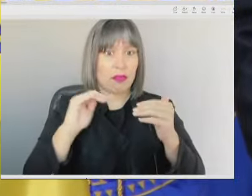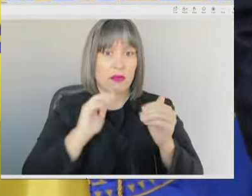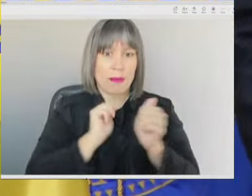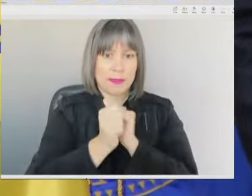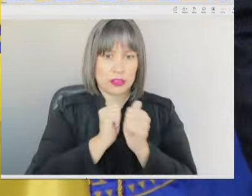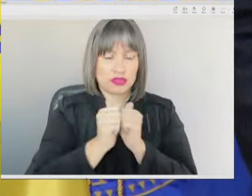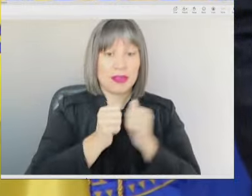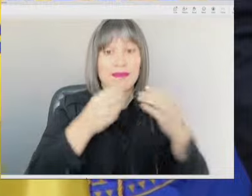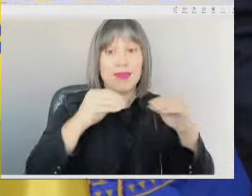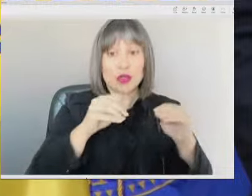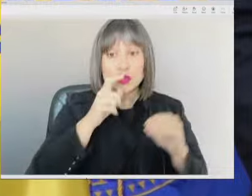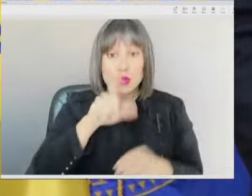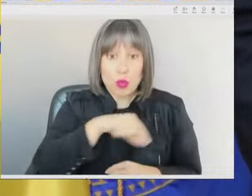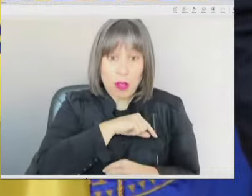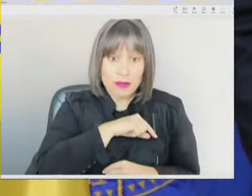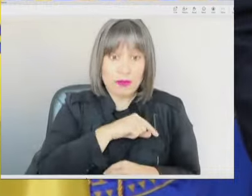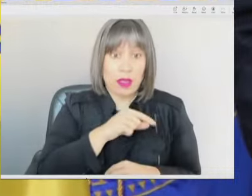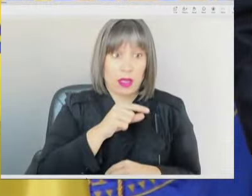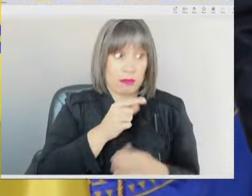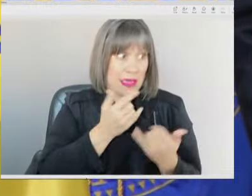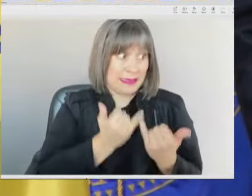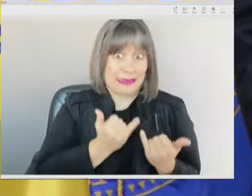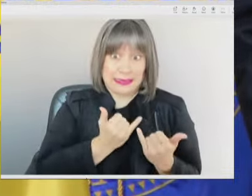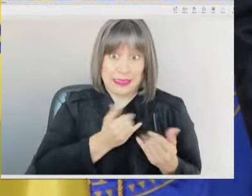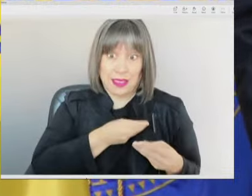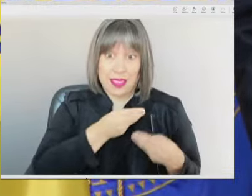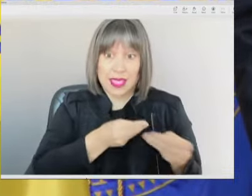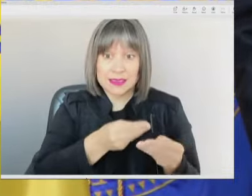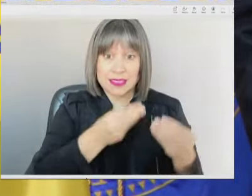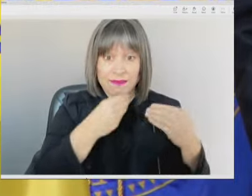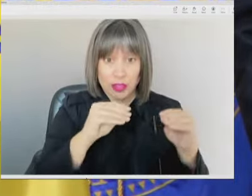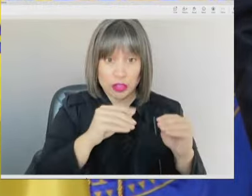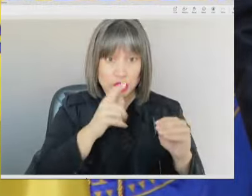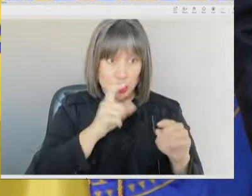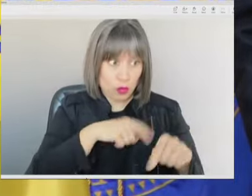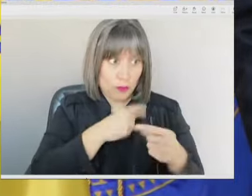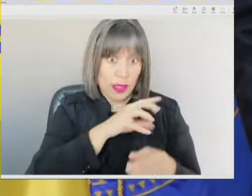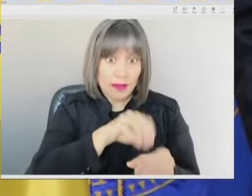both existing legacy vendors who have been in the market and working with states for a long time,